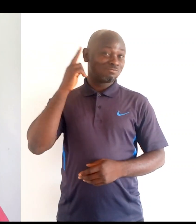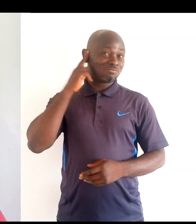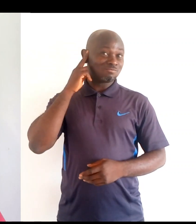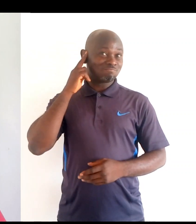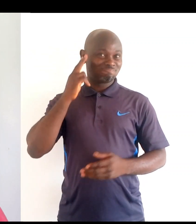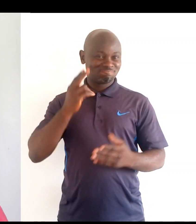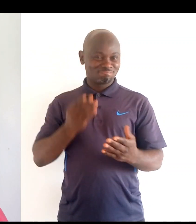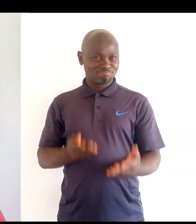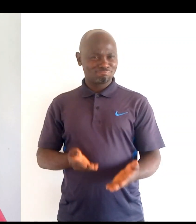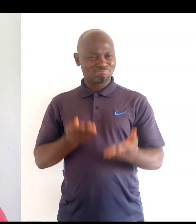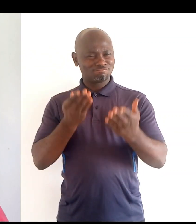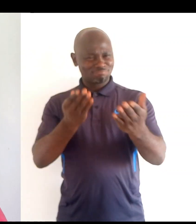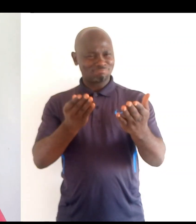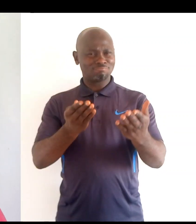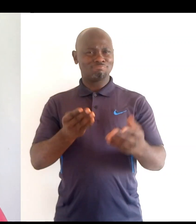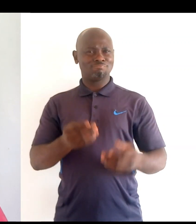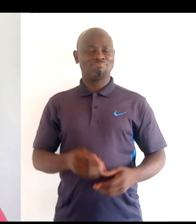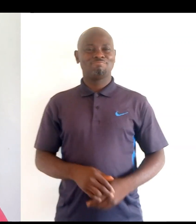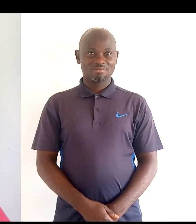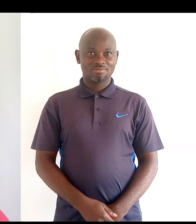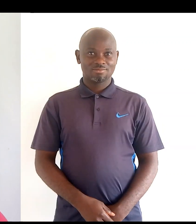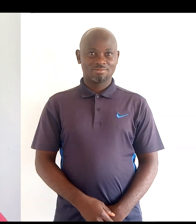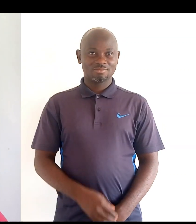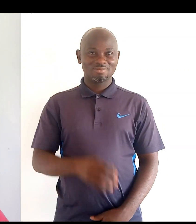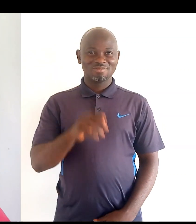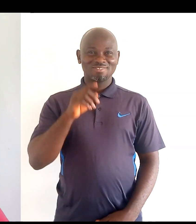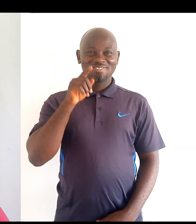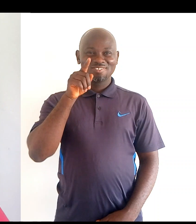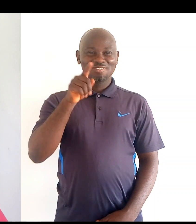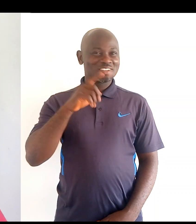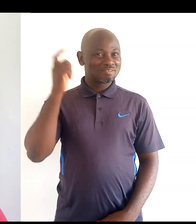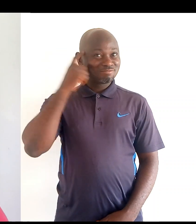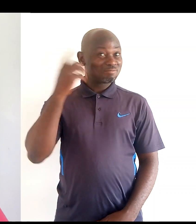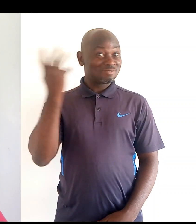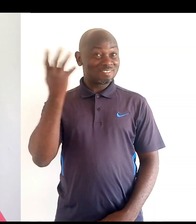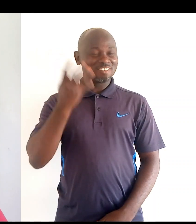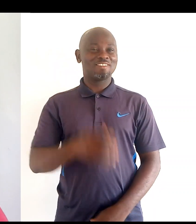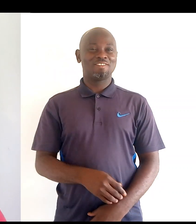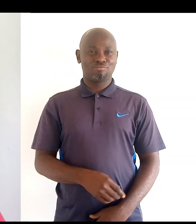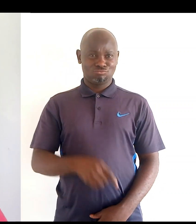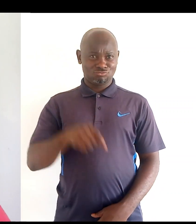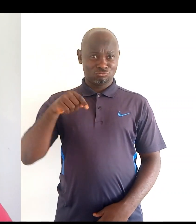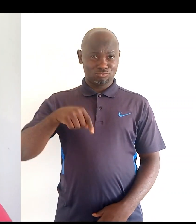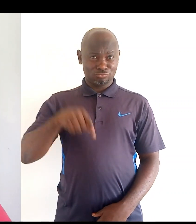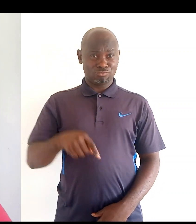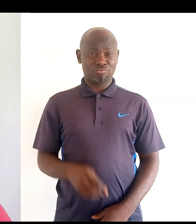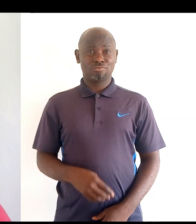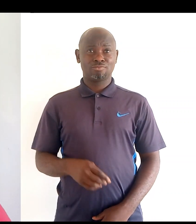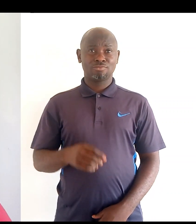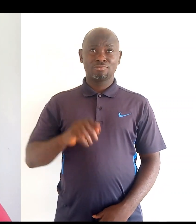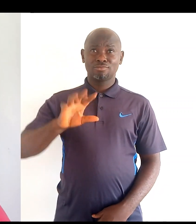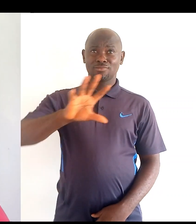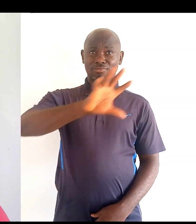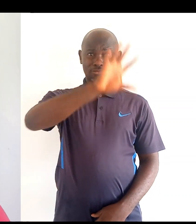African continent as a whole boosting in inter and intra community communication, being a source